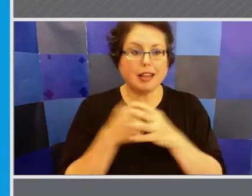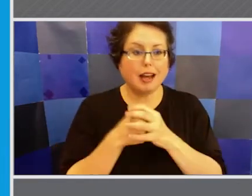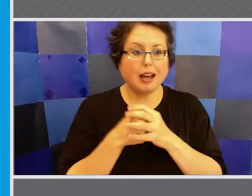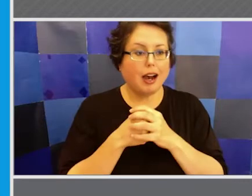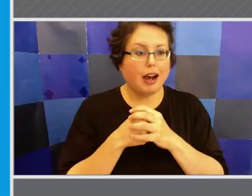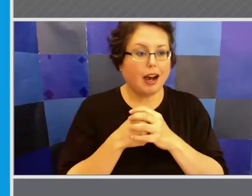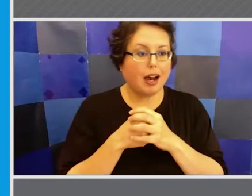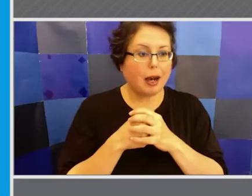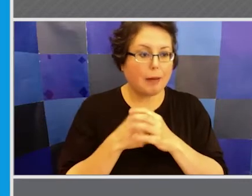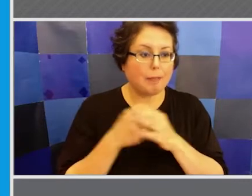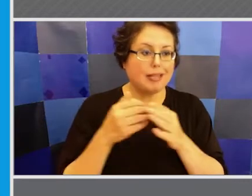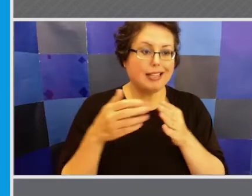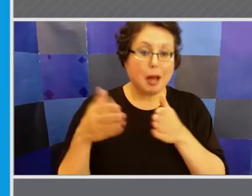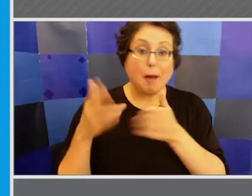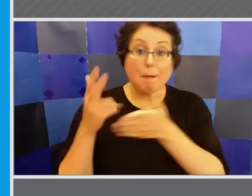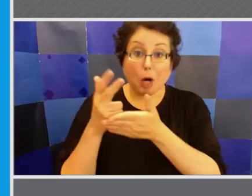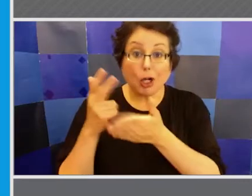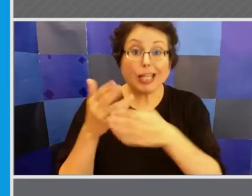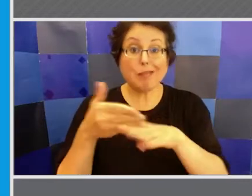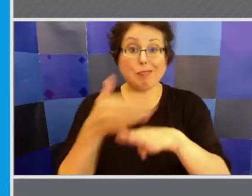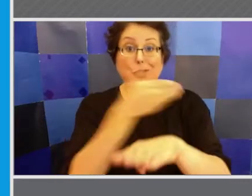sidewalks and so on.